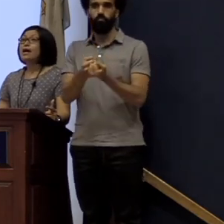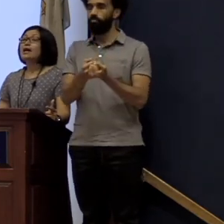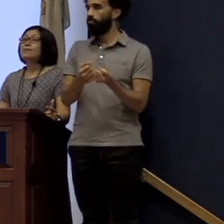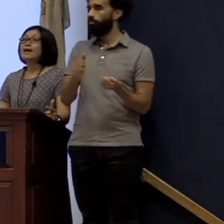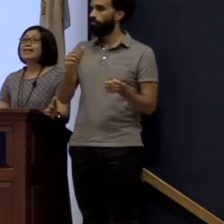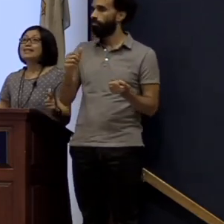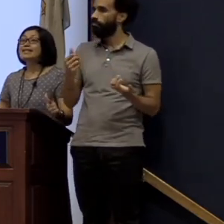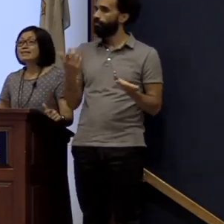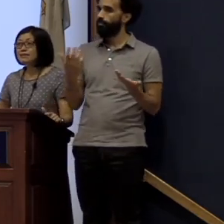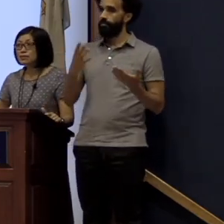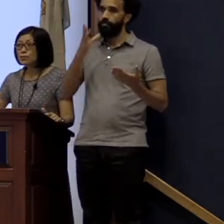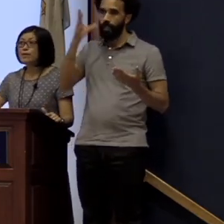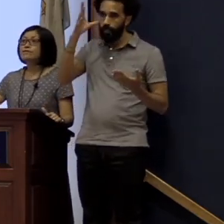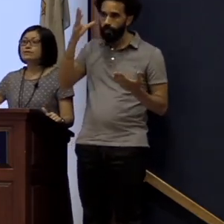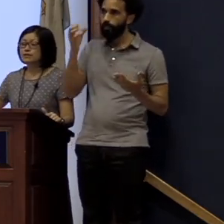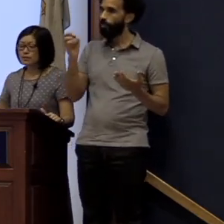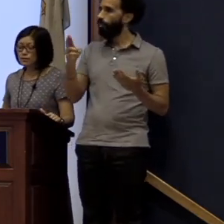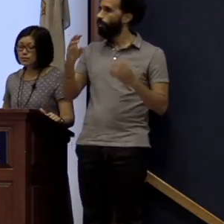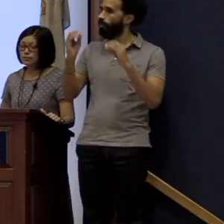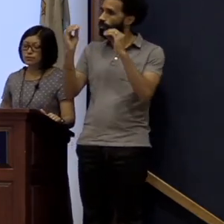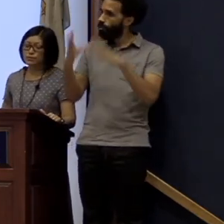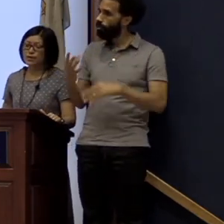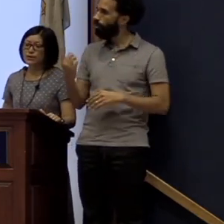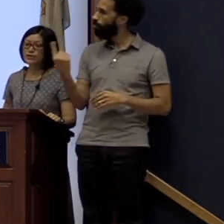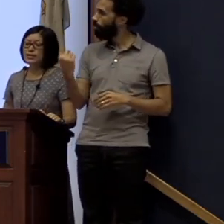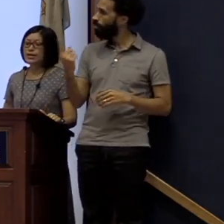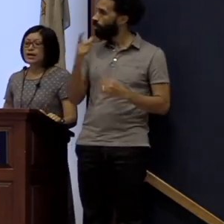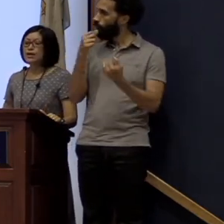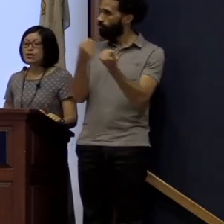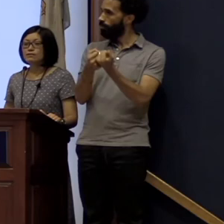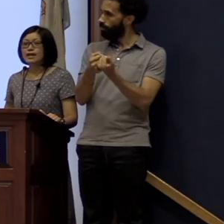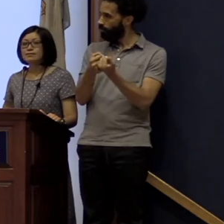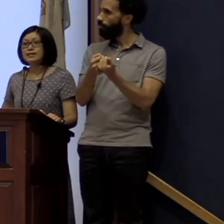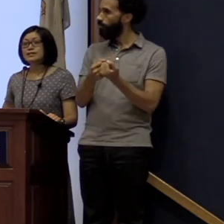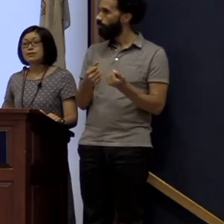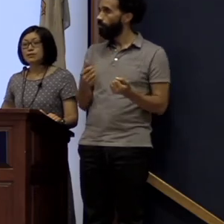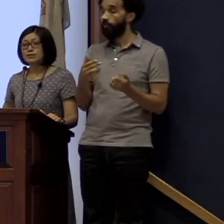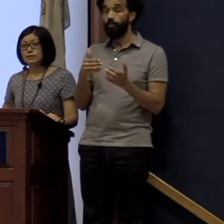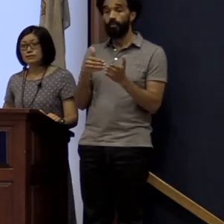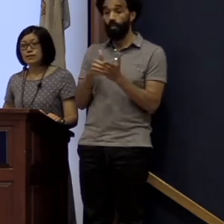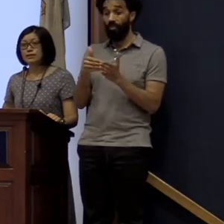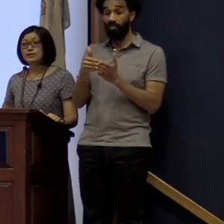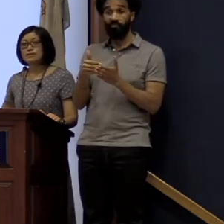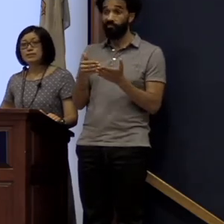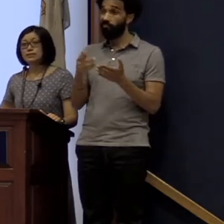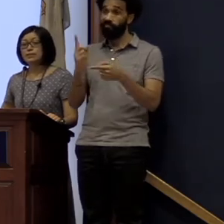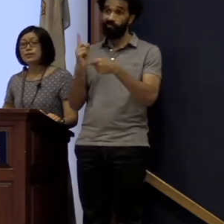And you know with the group of students we work with a lot of times there is not possible right because of parents were working